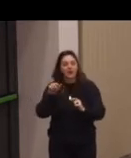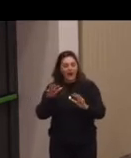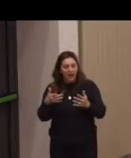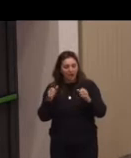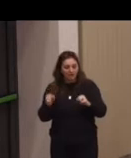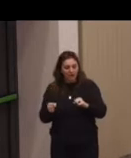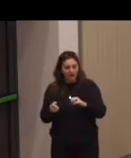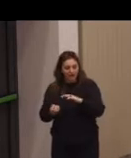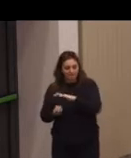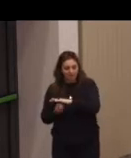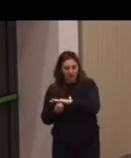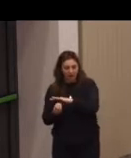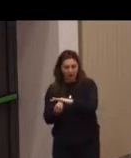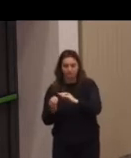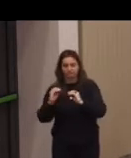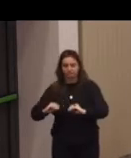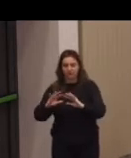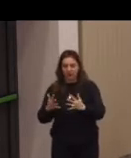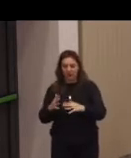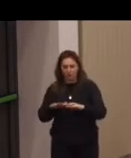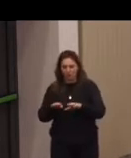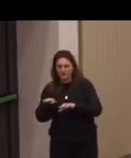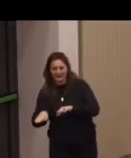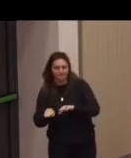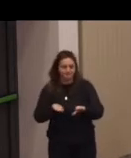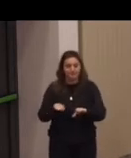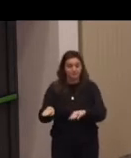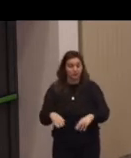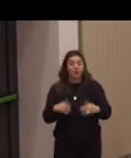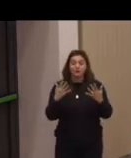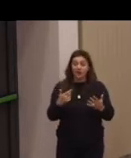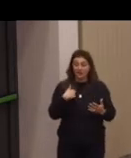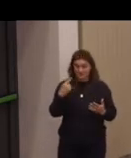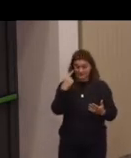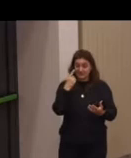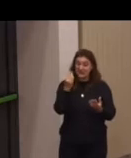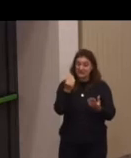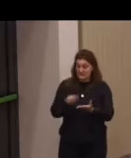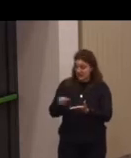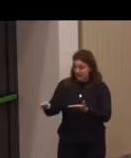we found was that it resulted in an increased expenditure on health and education by households